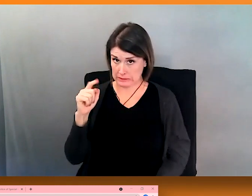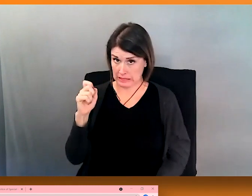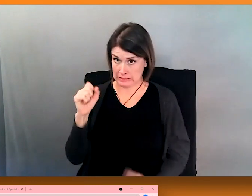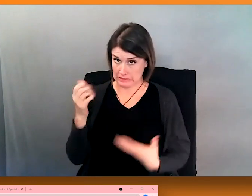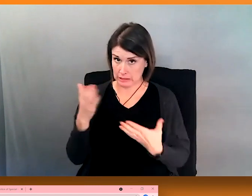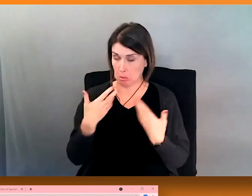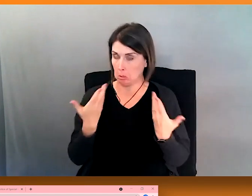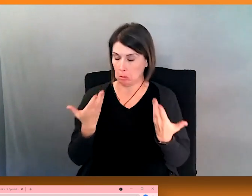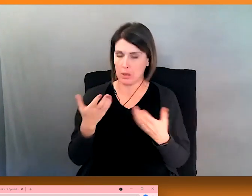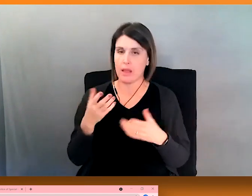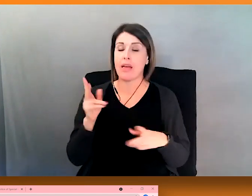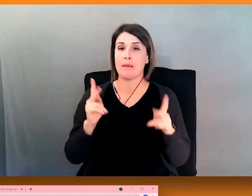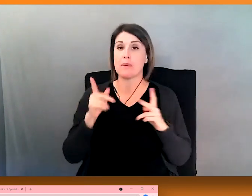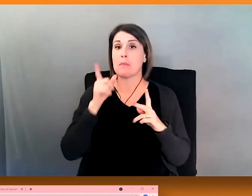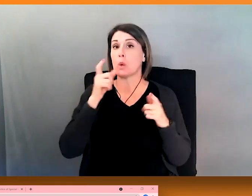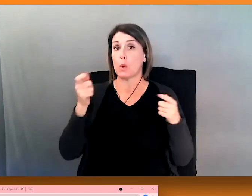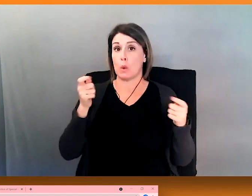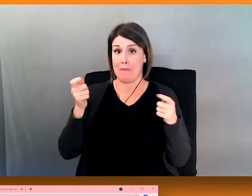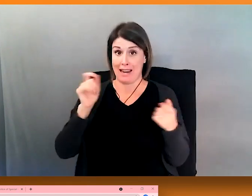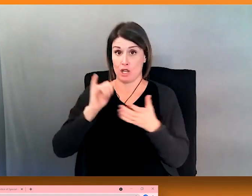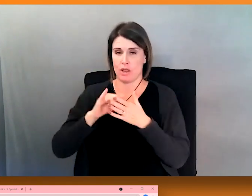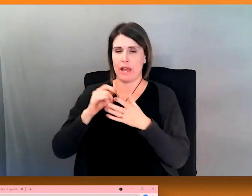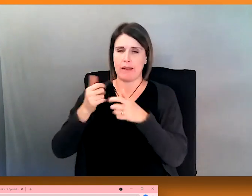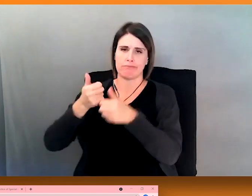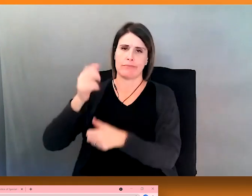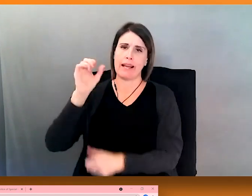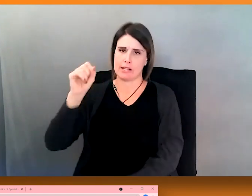who manage GrantForward is SRS.